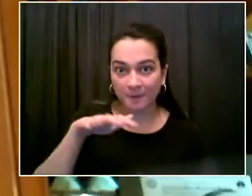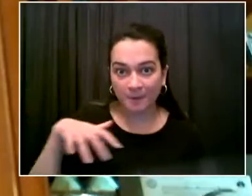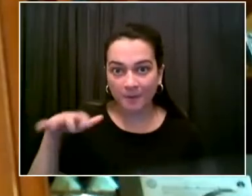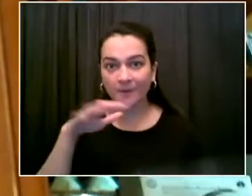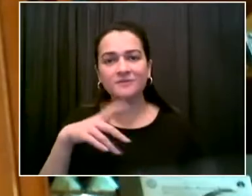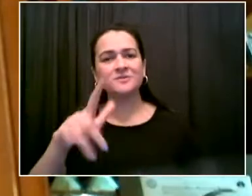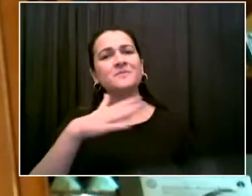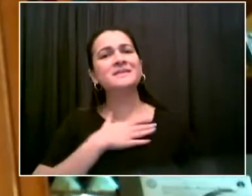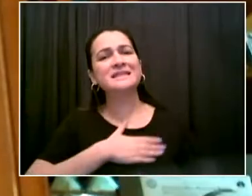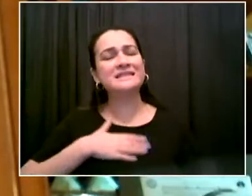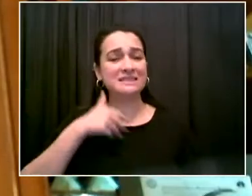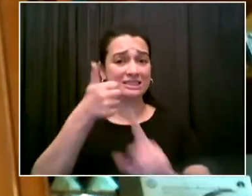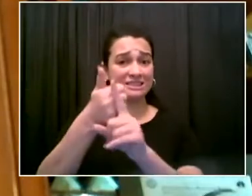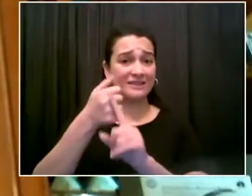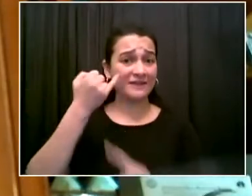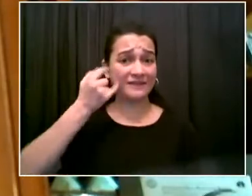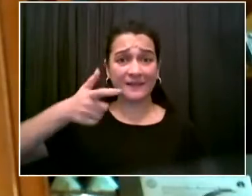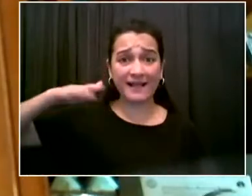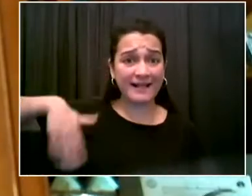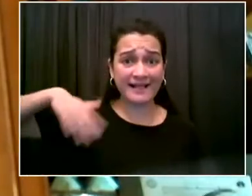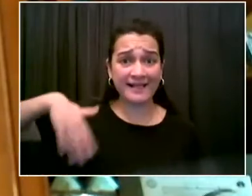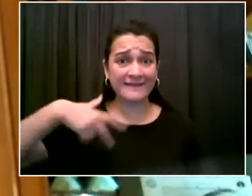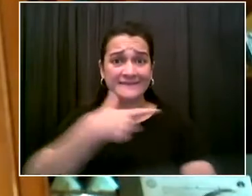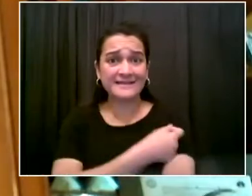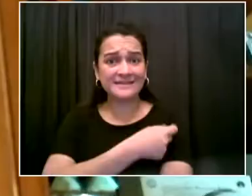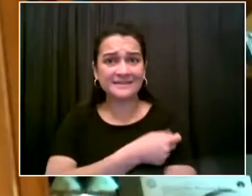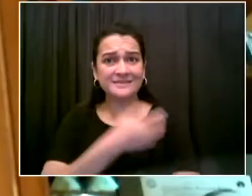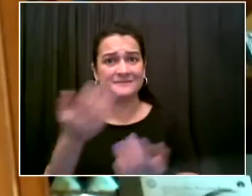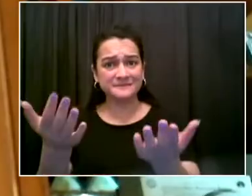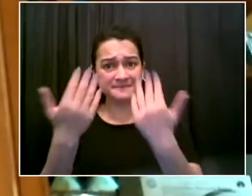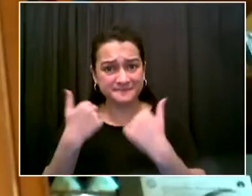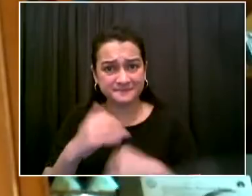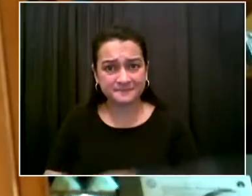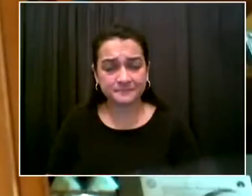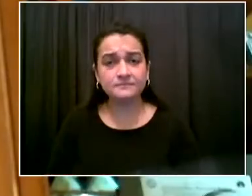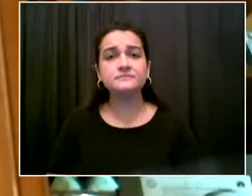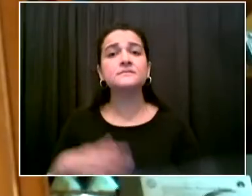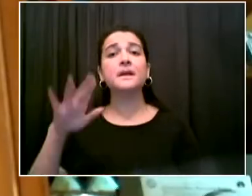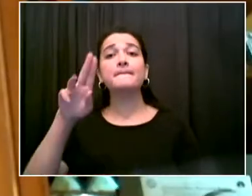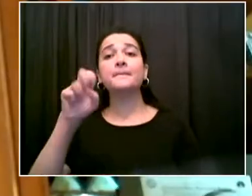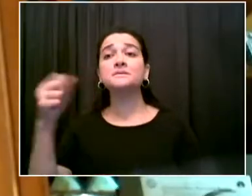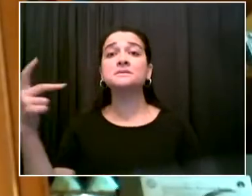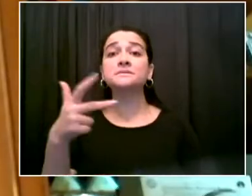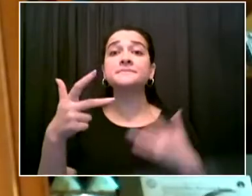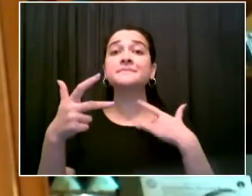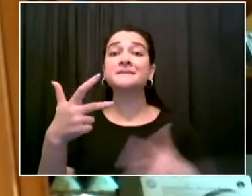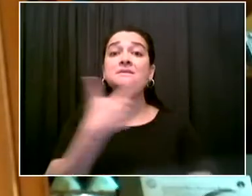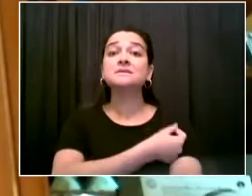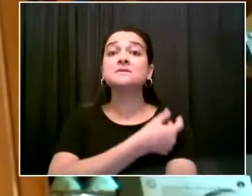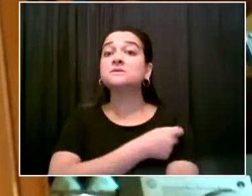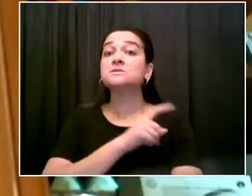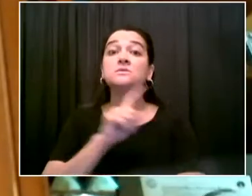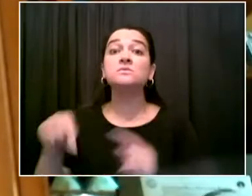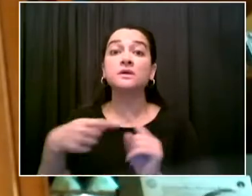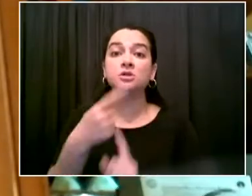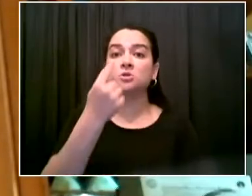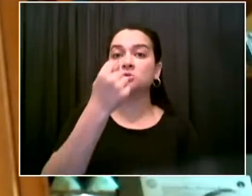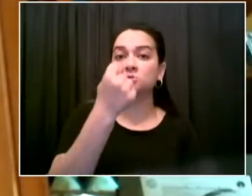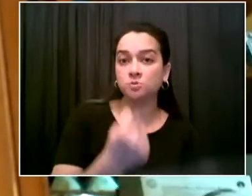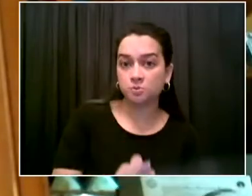VACCINATION LOCATION CAN COMTE O THE